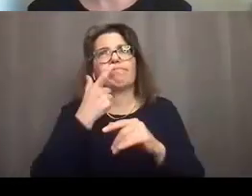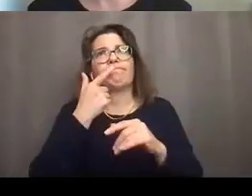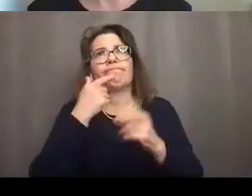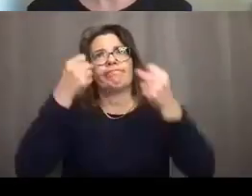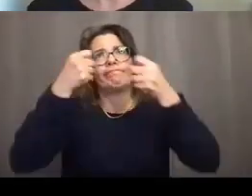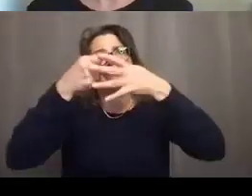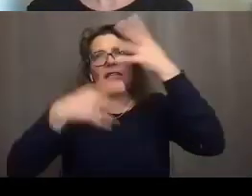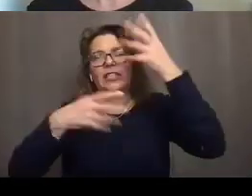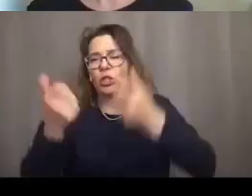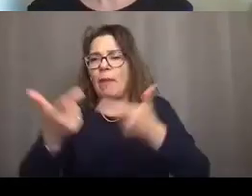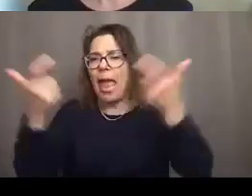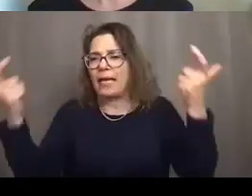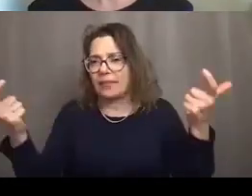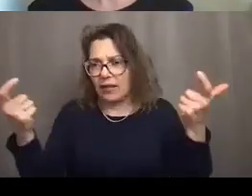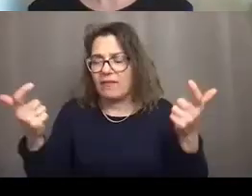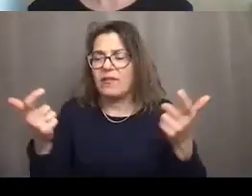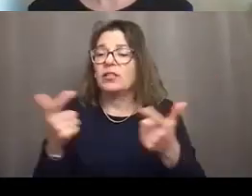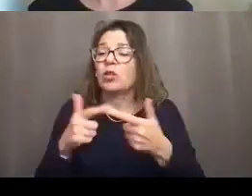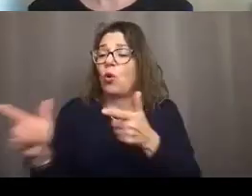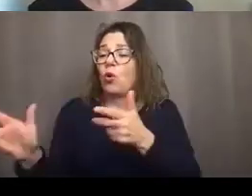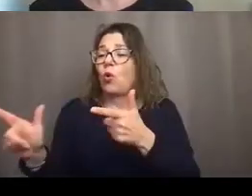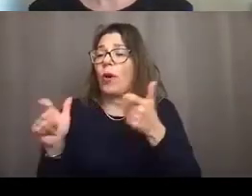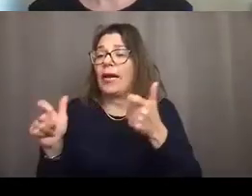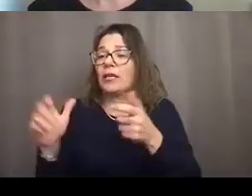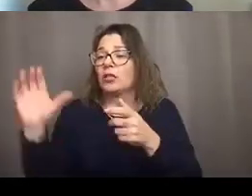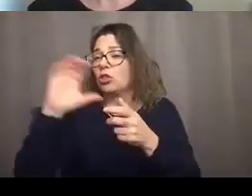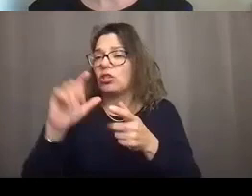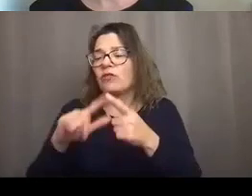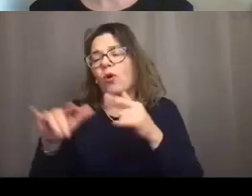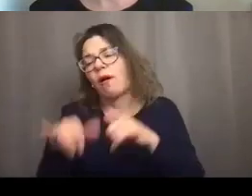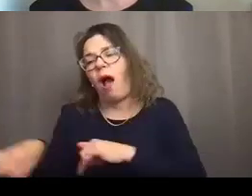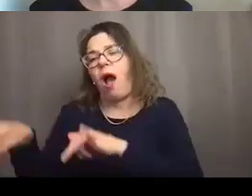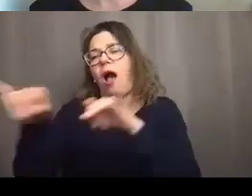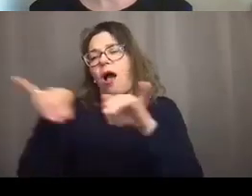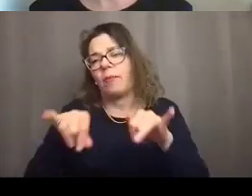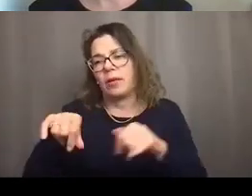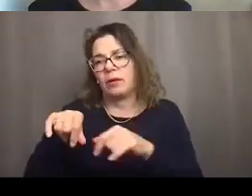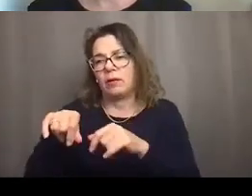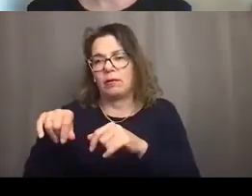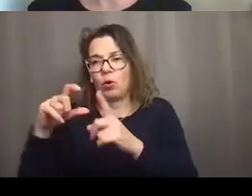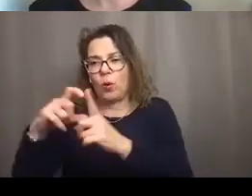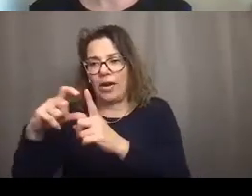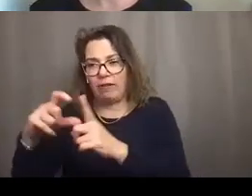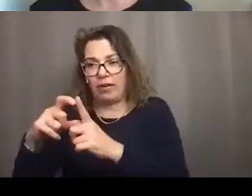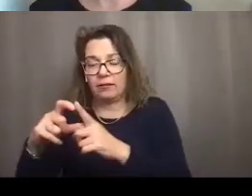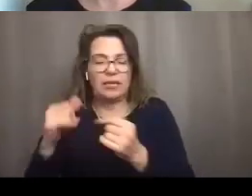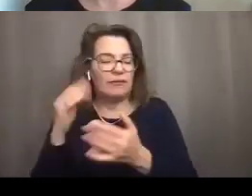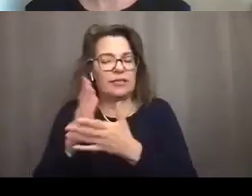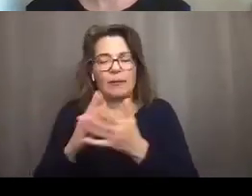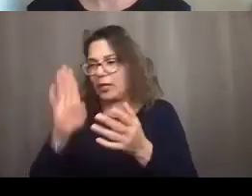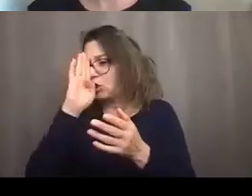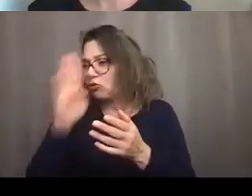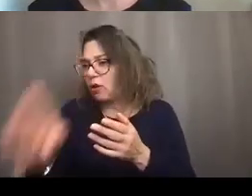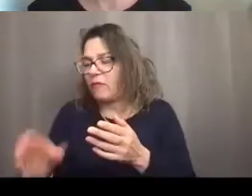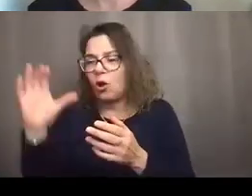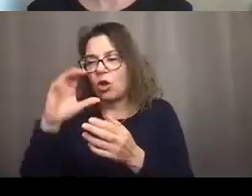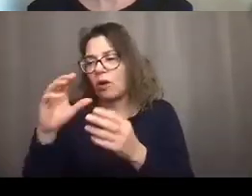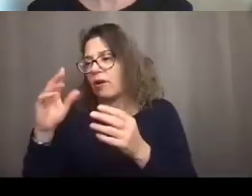So the quick search is best for really those common queries, if you have something very straightforward, you're looking for a project number